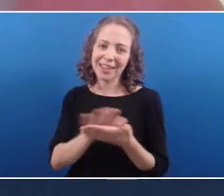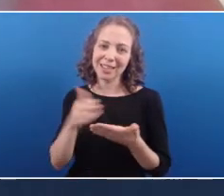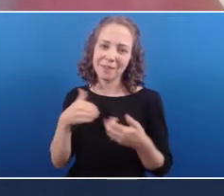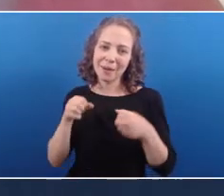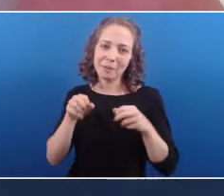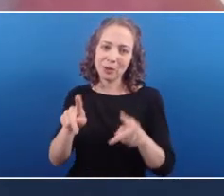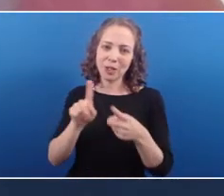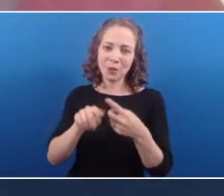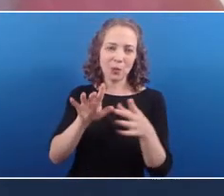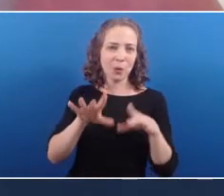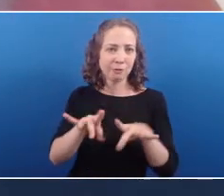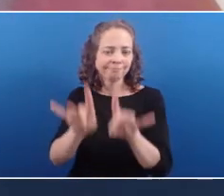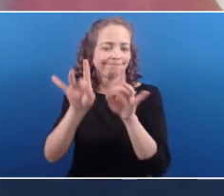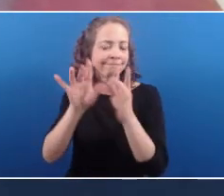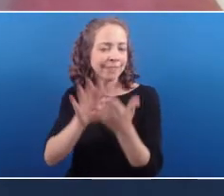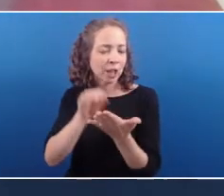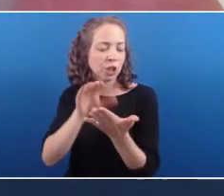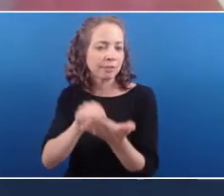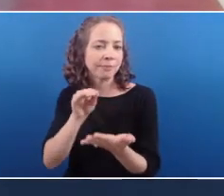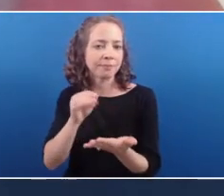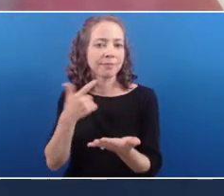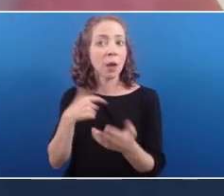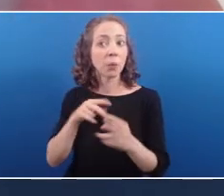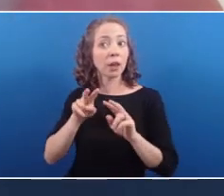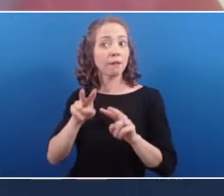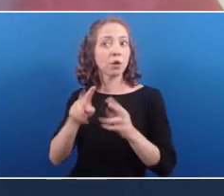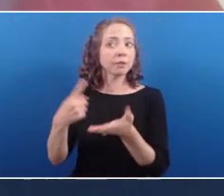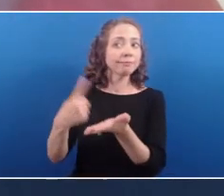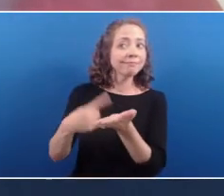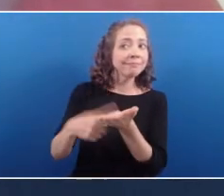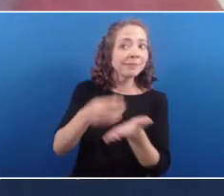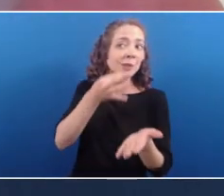we look forward to talking to you in a bit on Twitter. So, thank you.